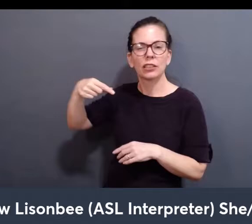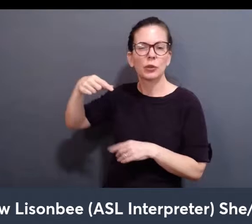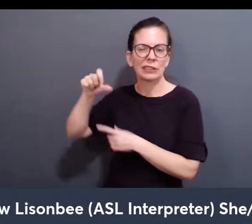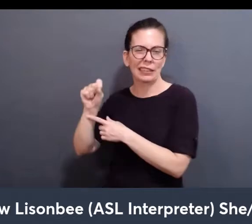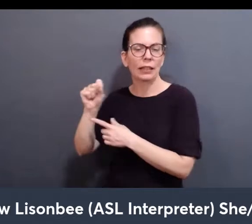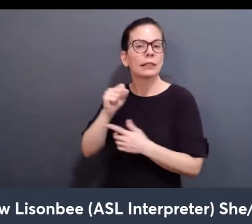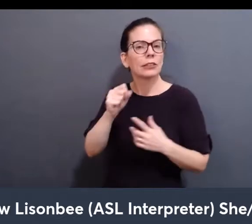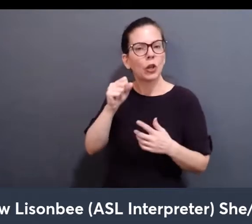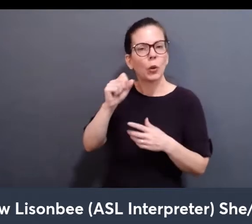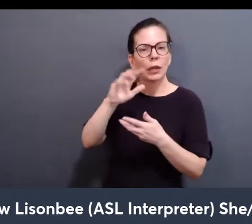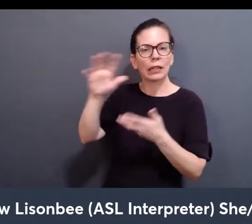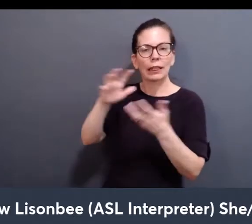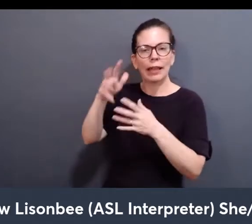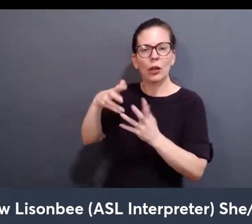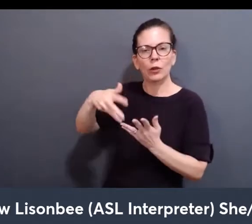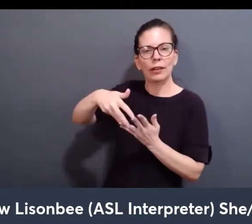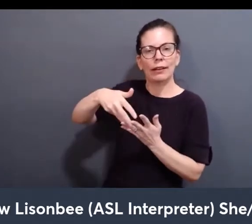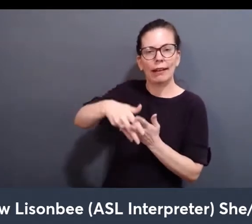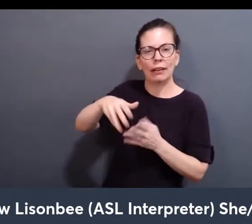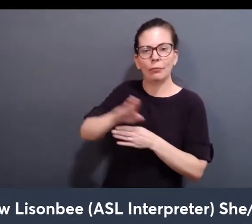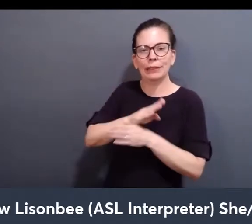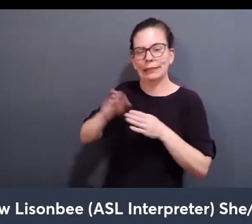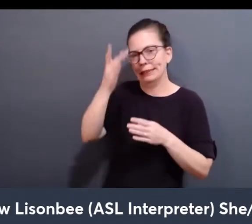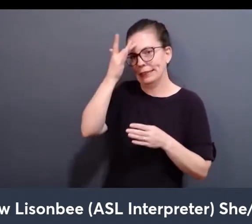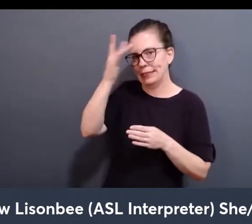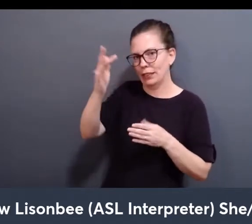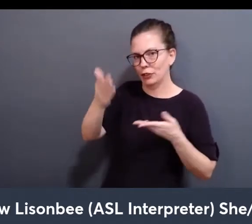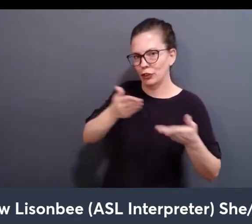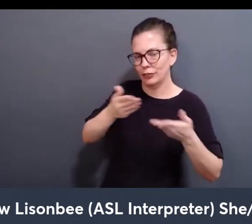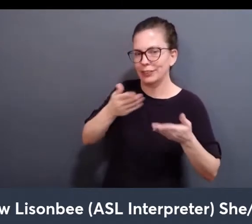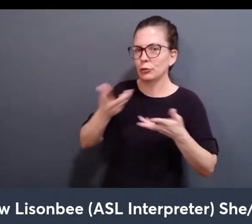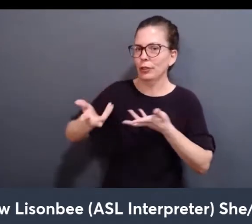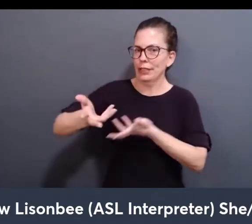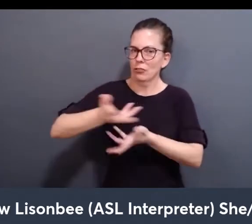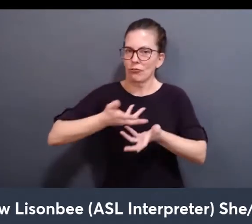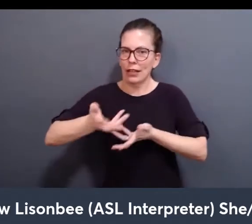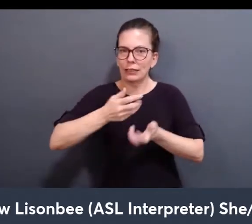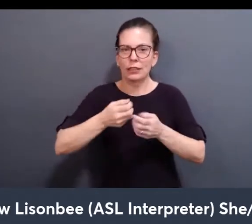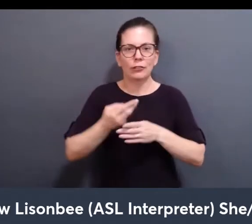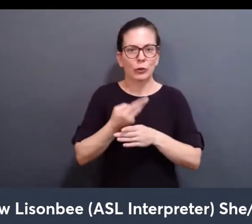which lets you build the interactive visualizations and reports,